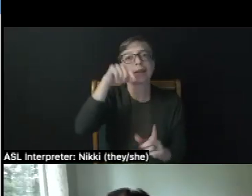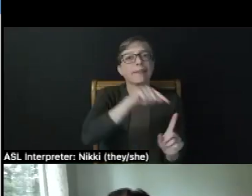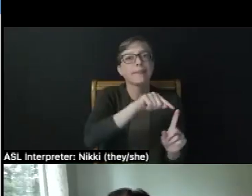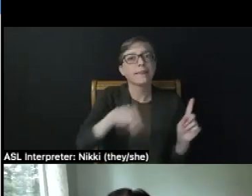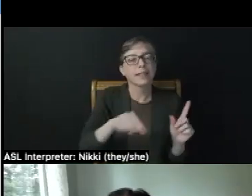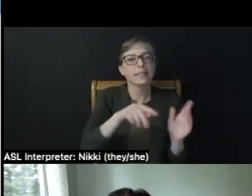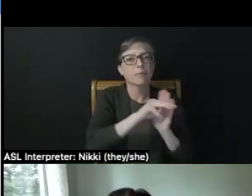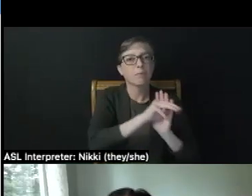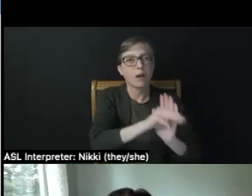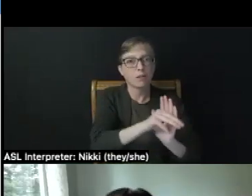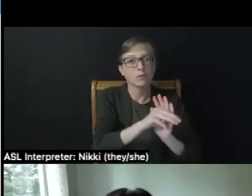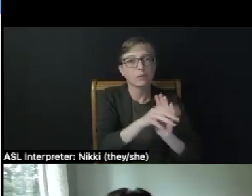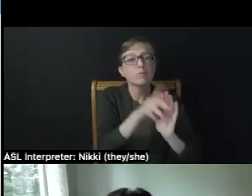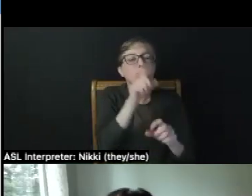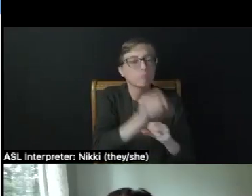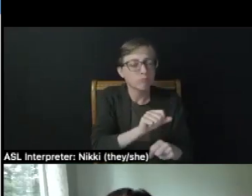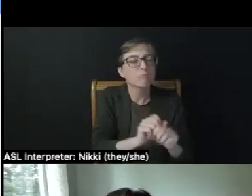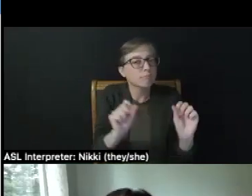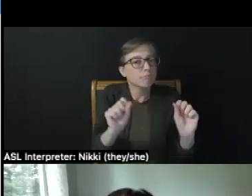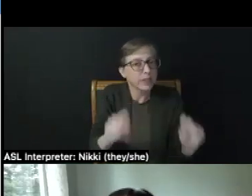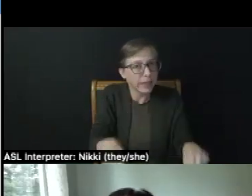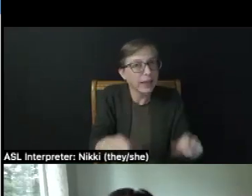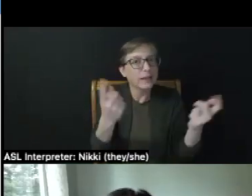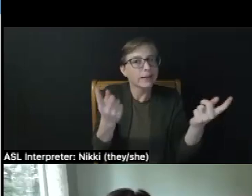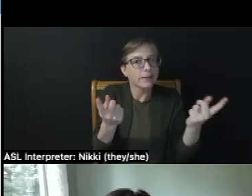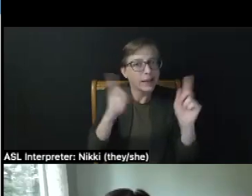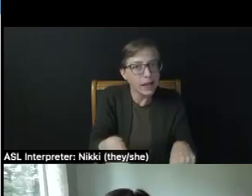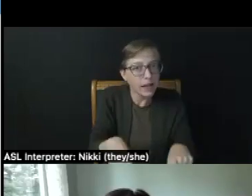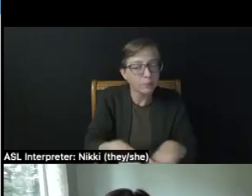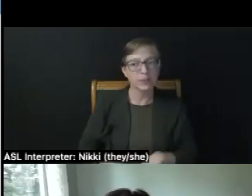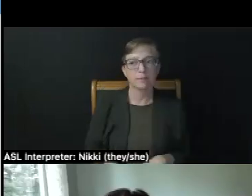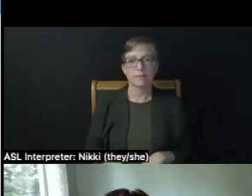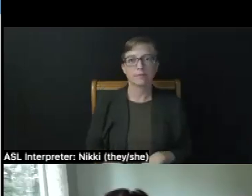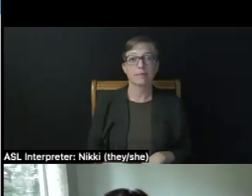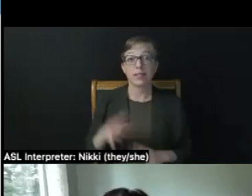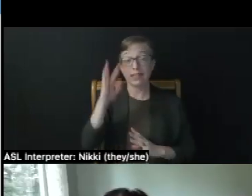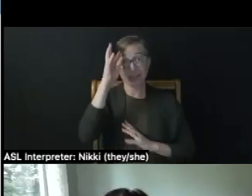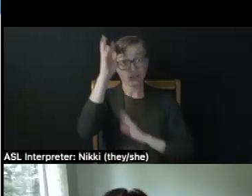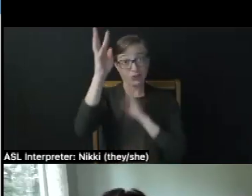and creative housing programs can improve health,